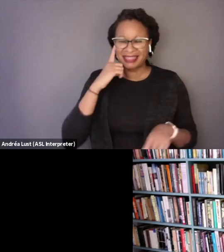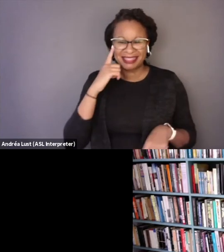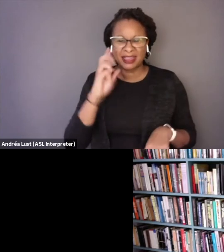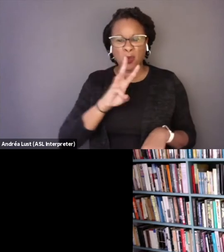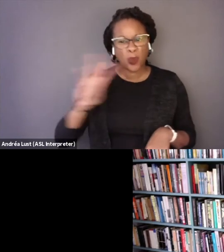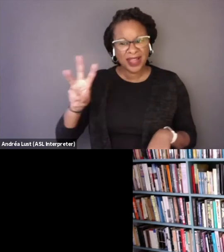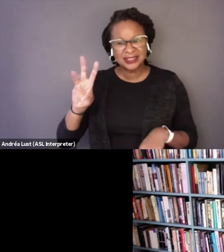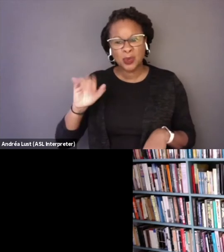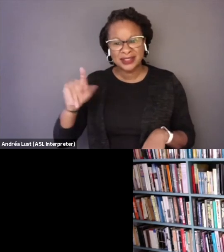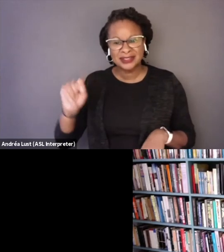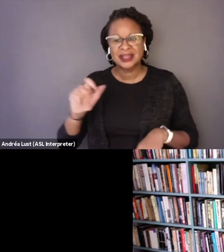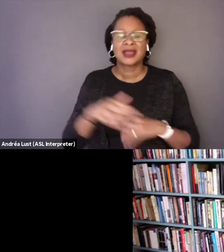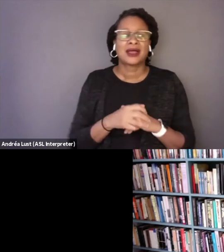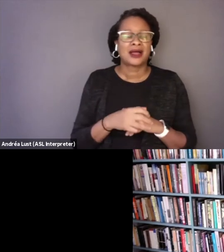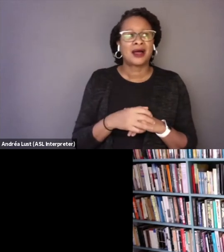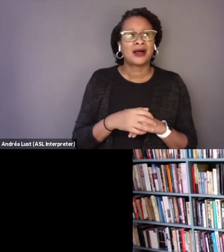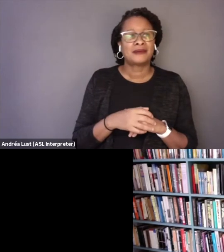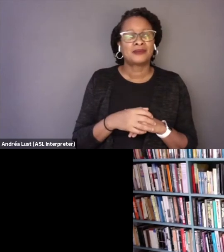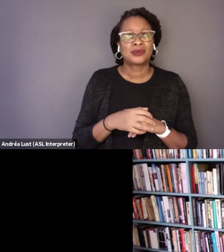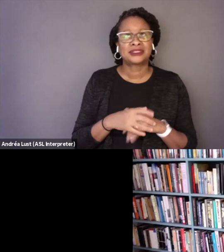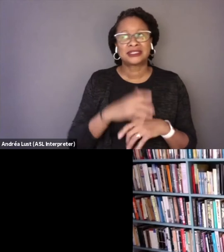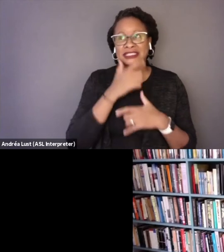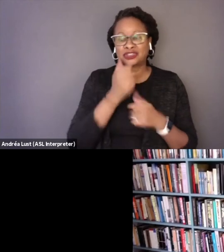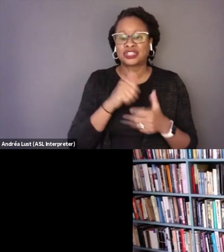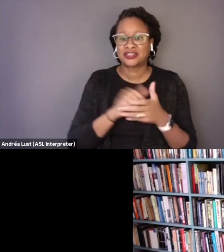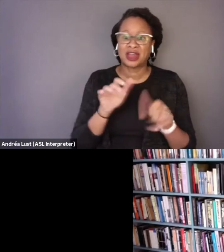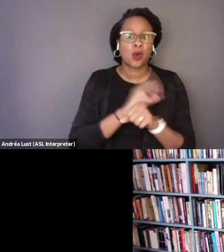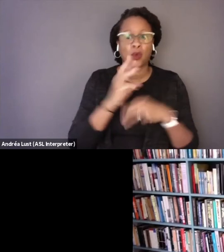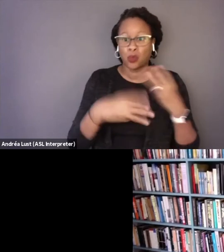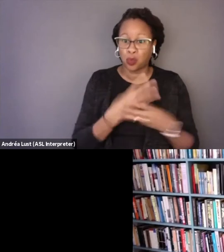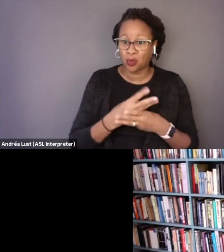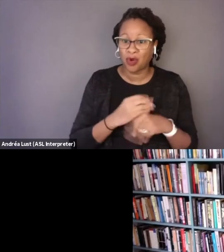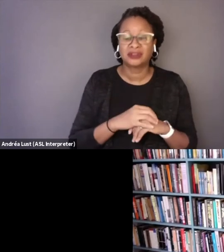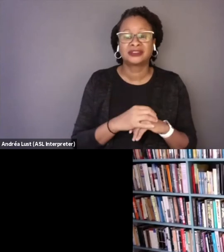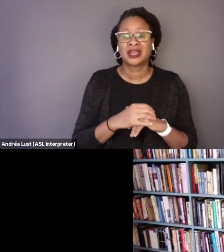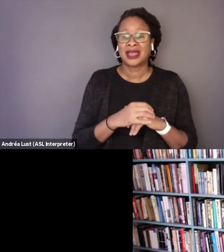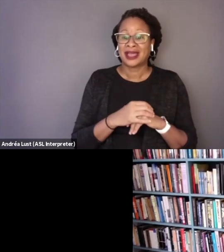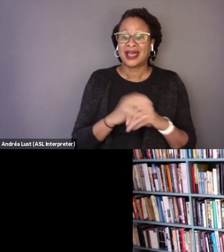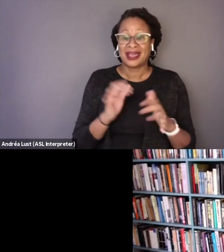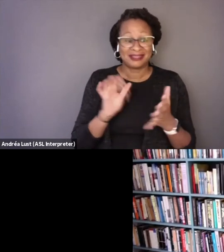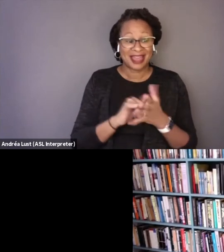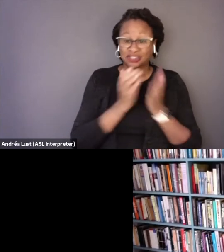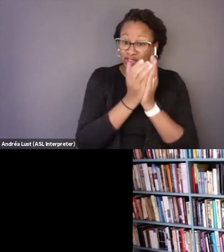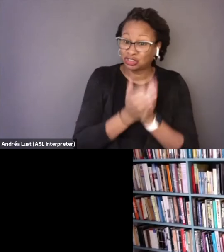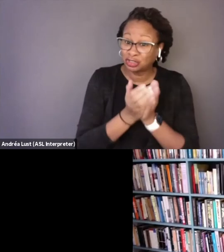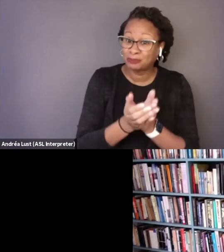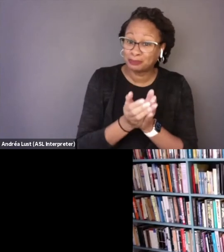that the Calypso and Jacques brought to us and he popularized that for a new generation, which I think is amazing